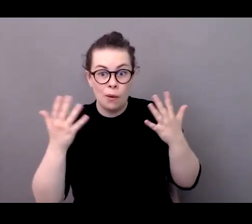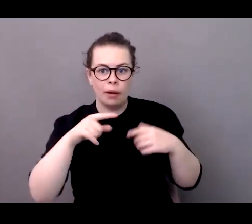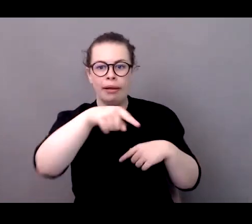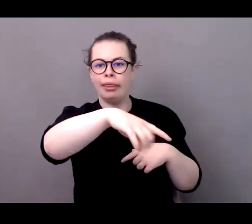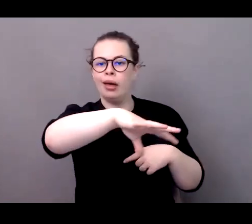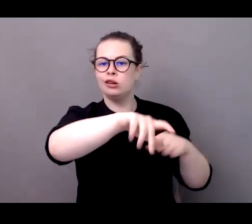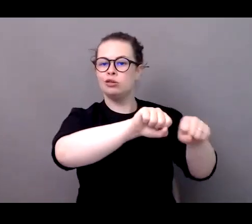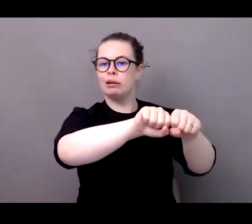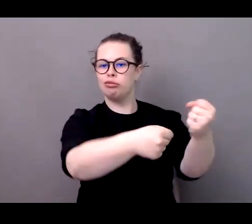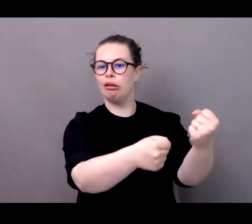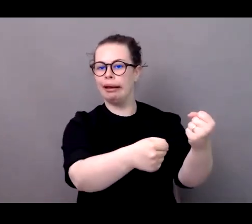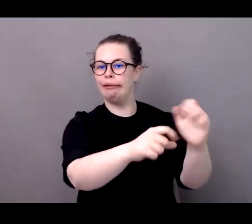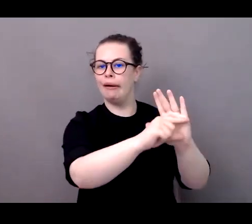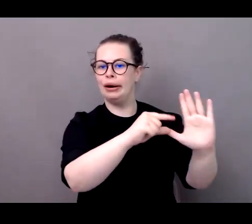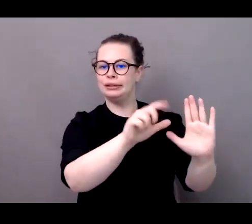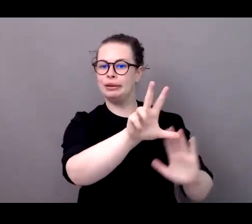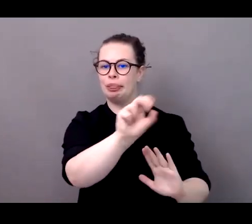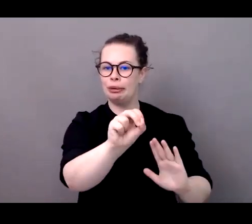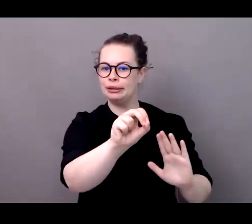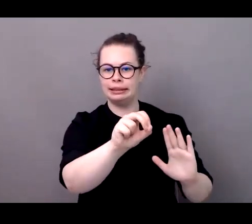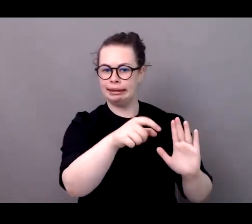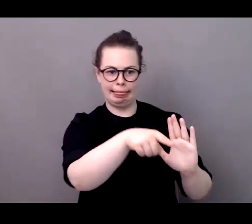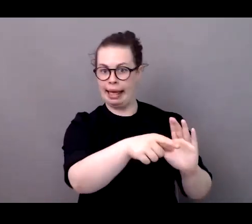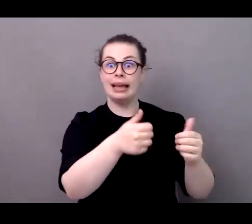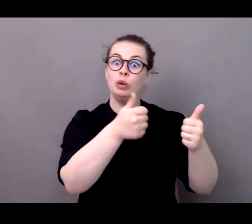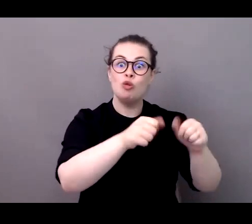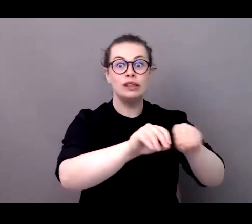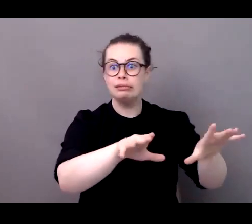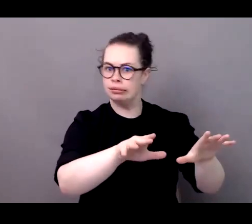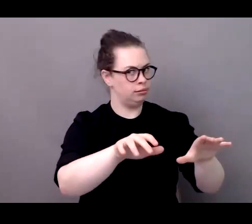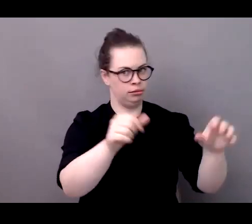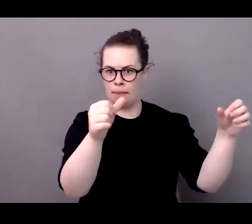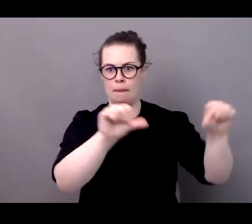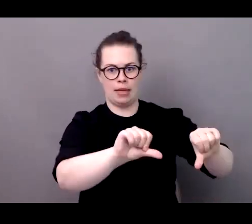of Article 30, and we're going to draft some really clear guidance for those states,